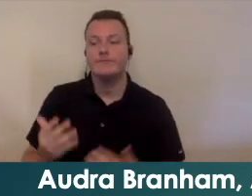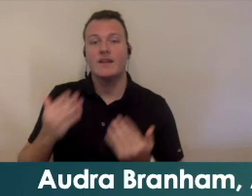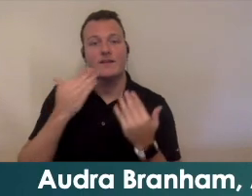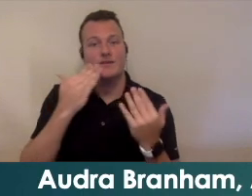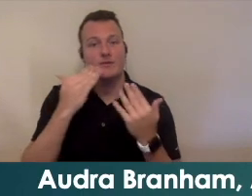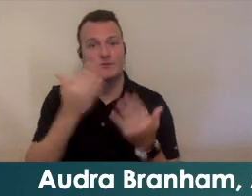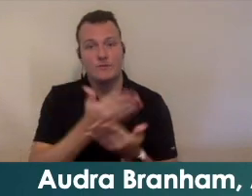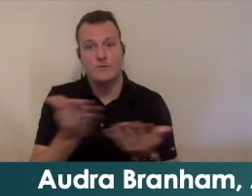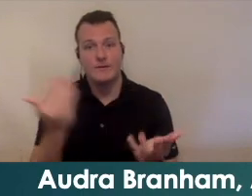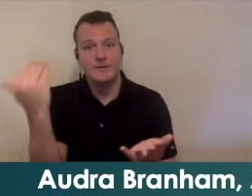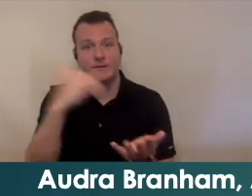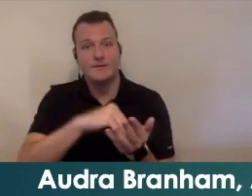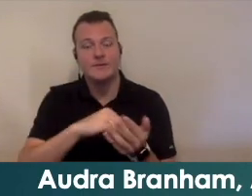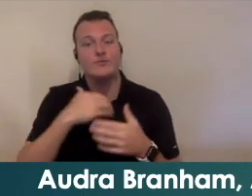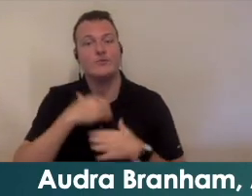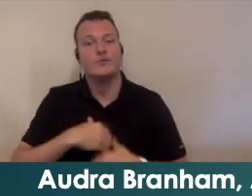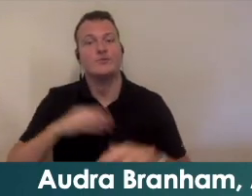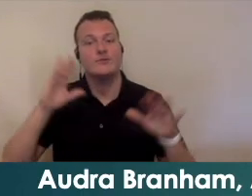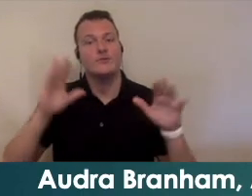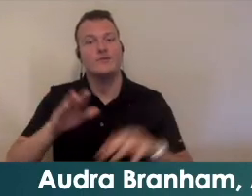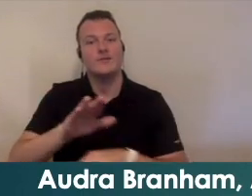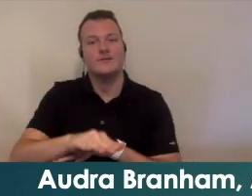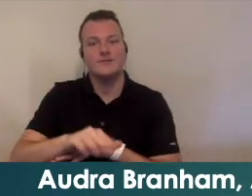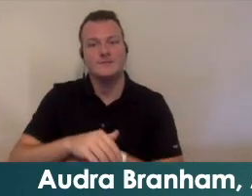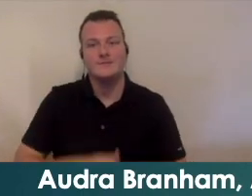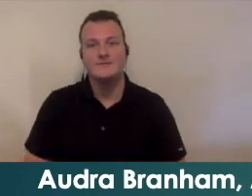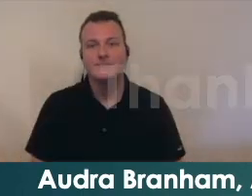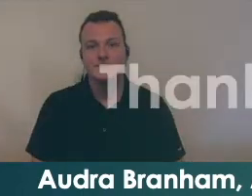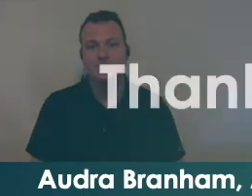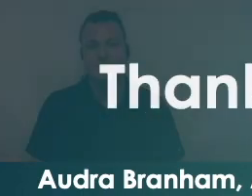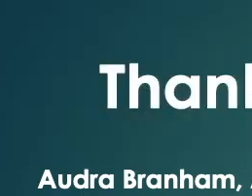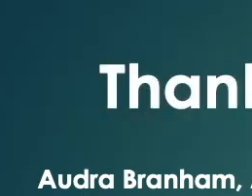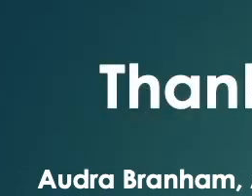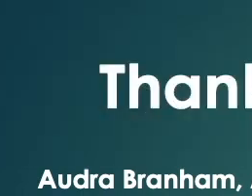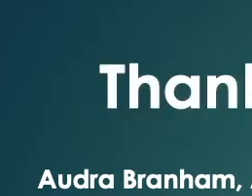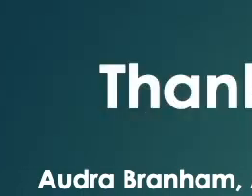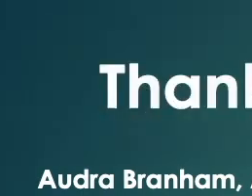thank you all again and wish everyone a great evening.